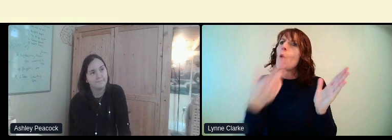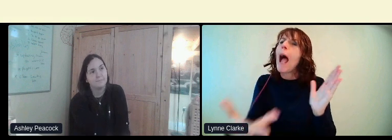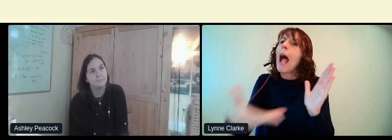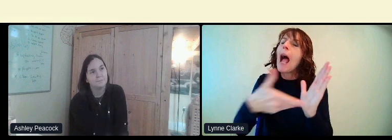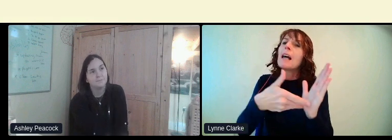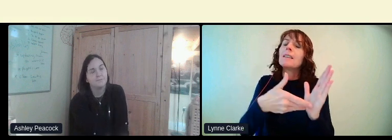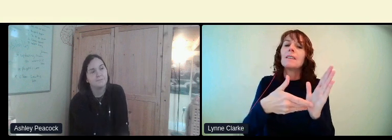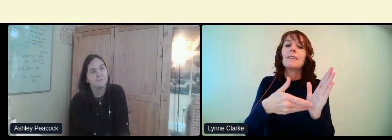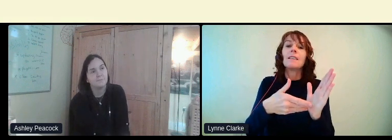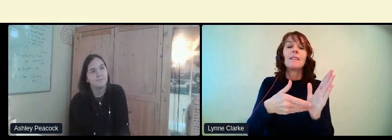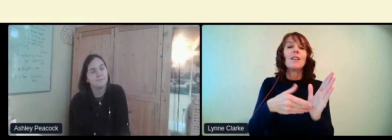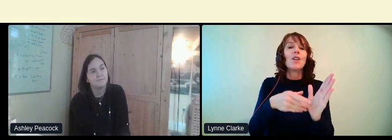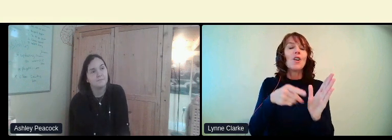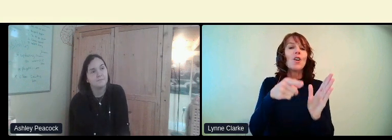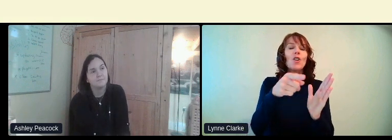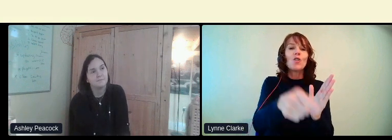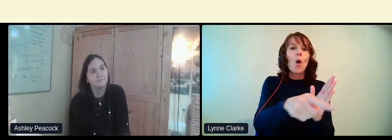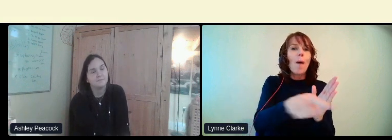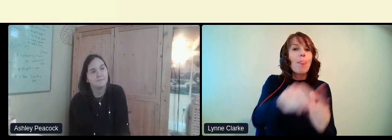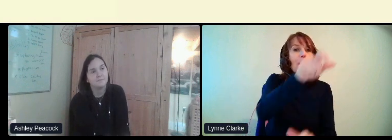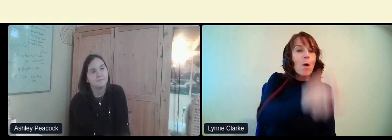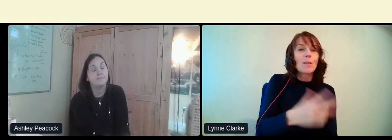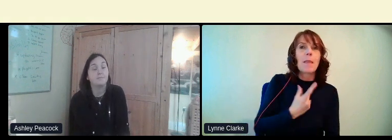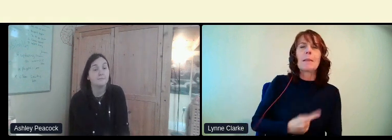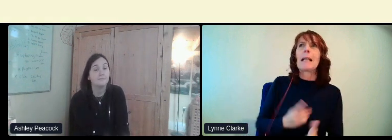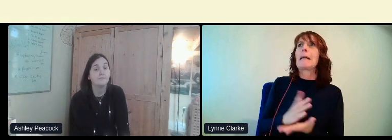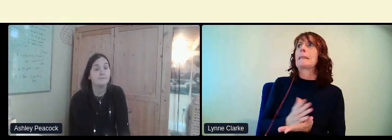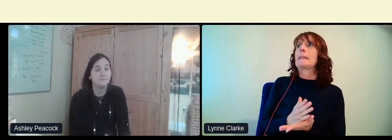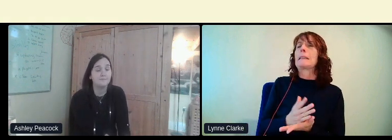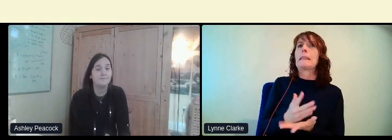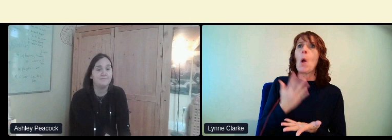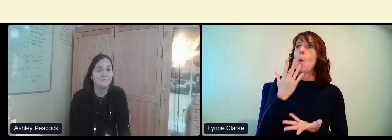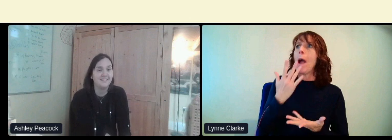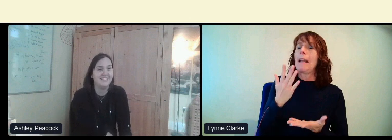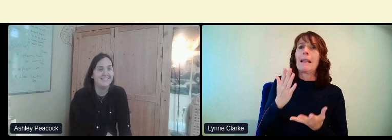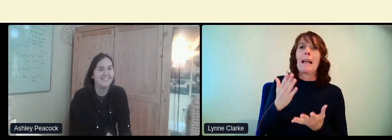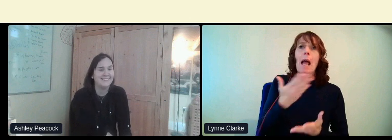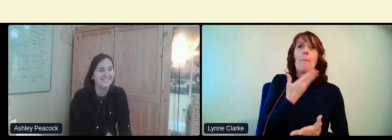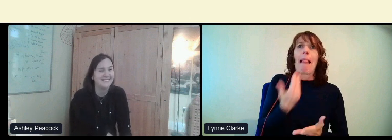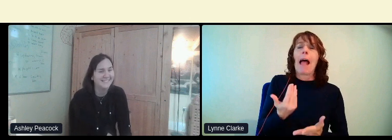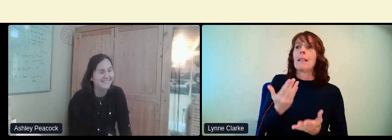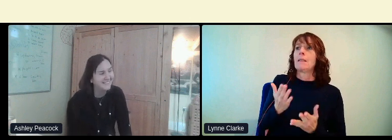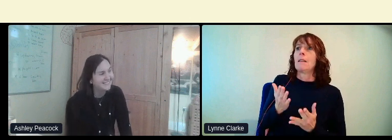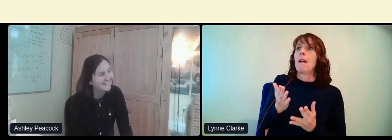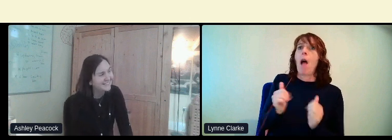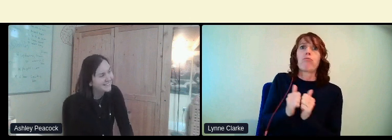have to work out when in the conversation it's appropriate and polite to jump in. The number of